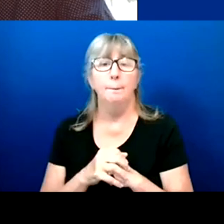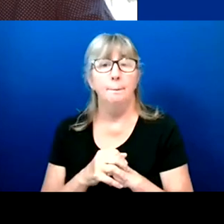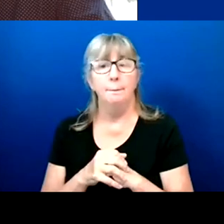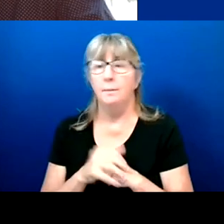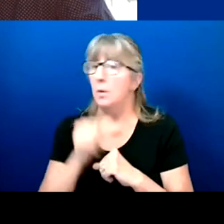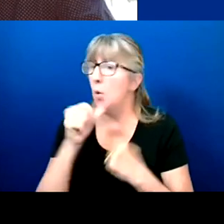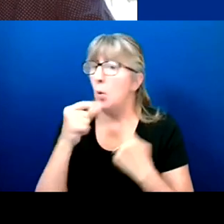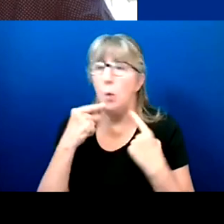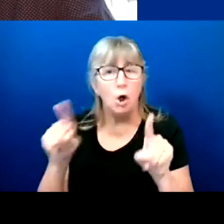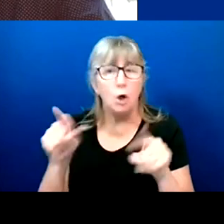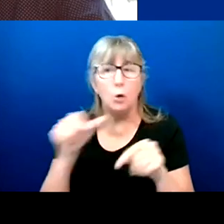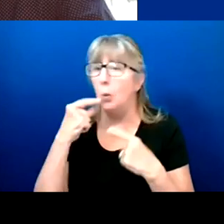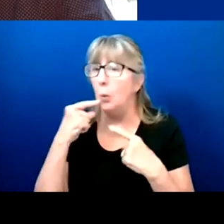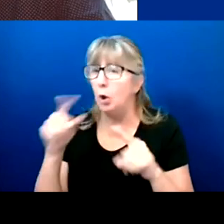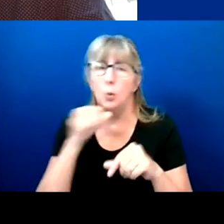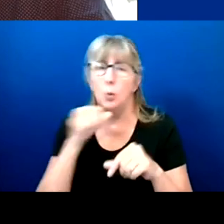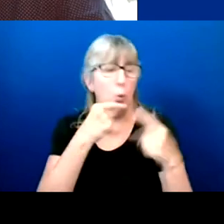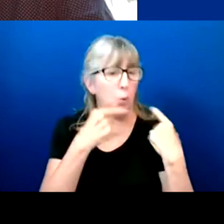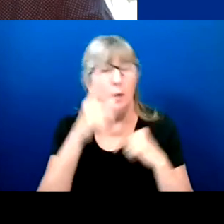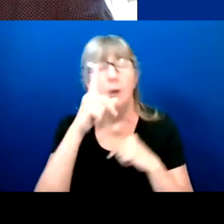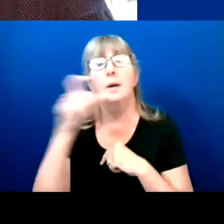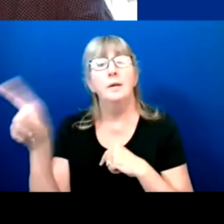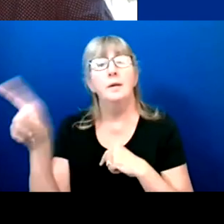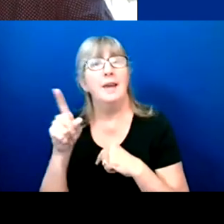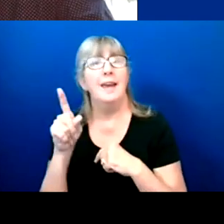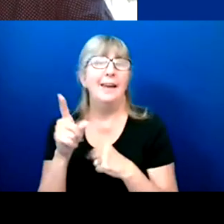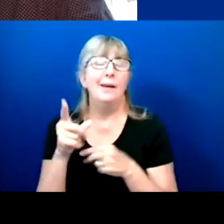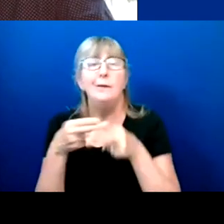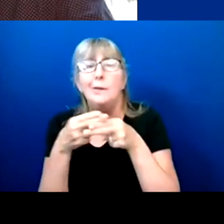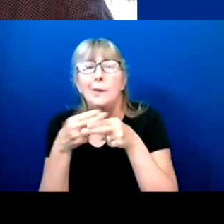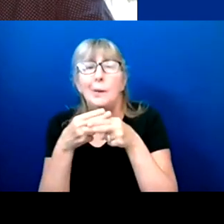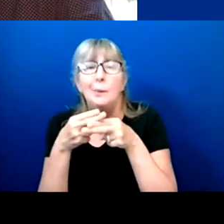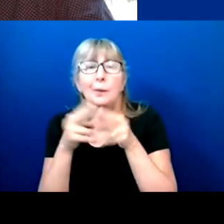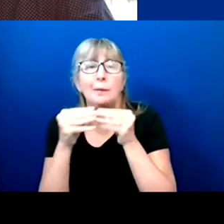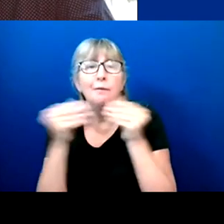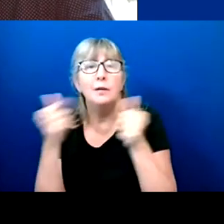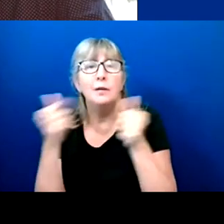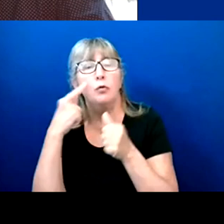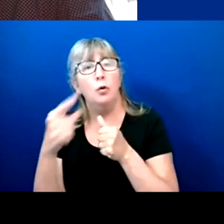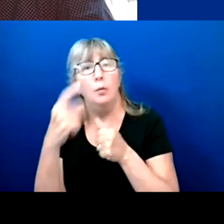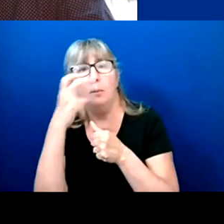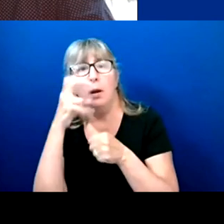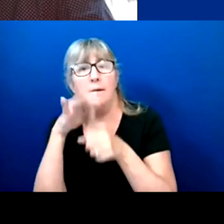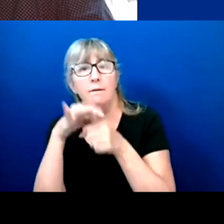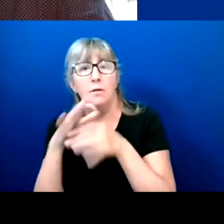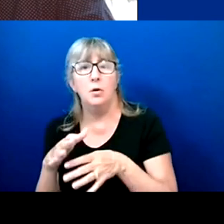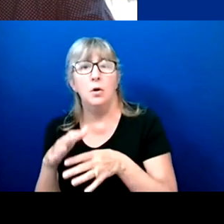did come up with a Band-Aid for the blind voter where they were allowed to bring in the device.